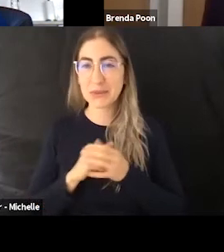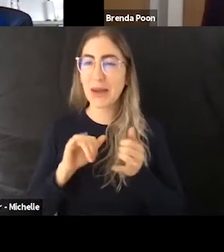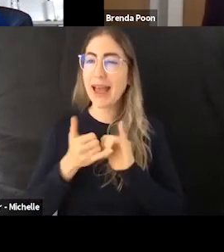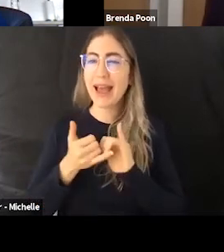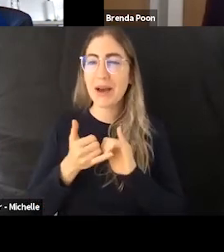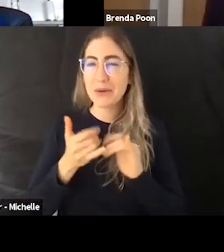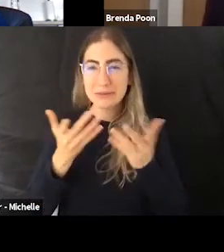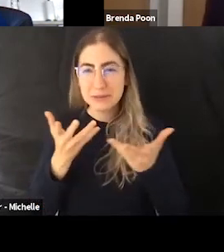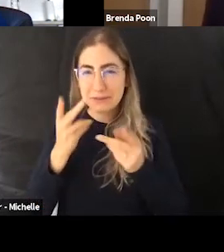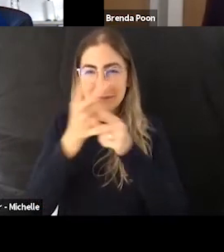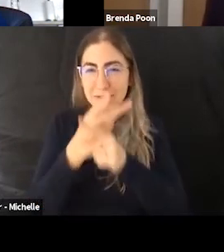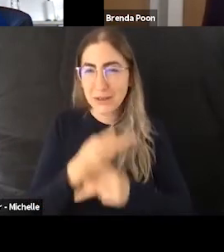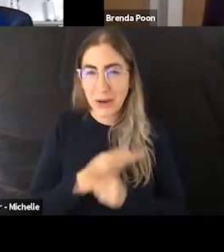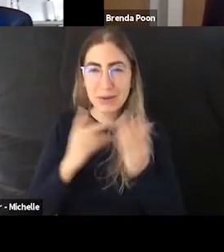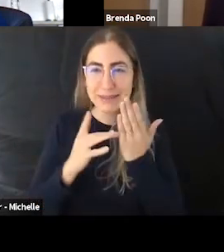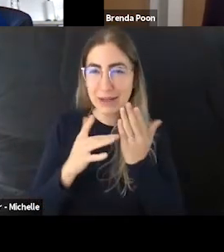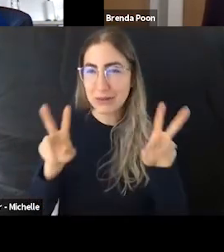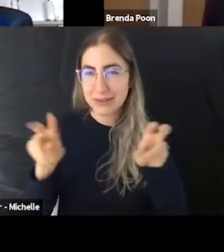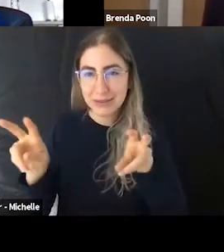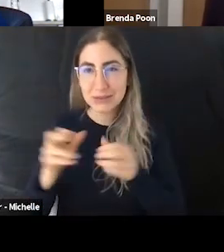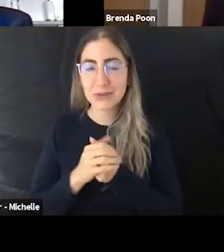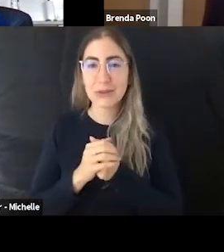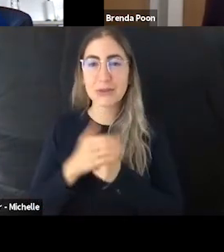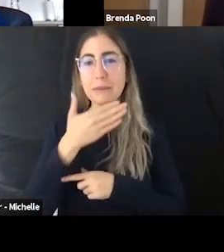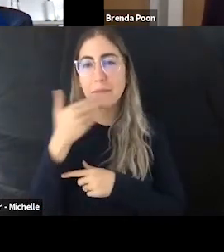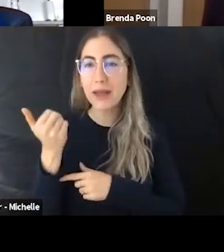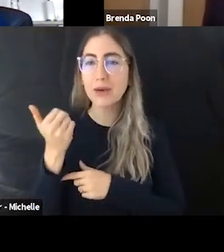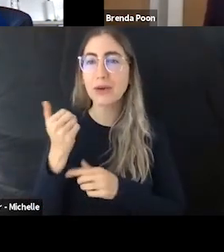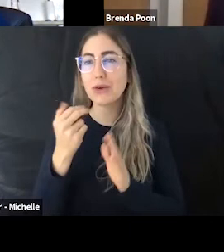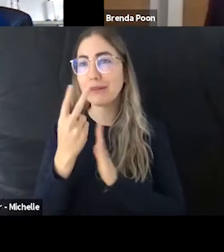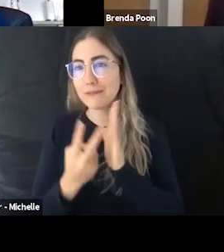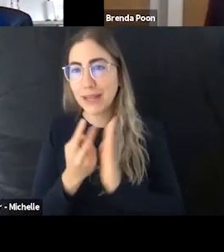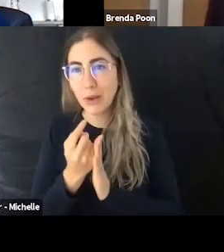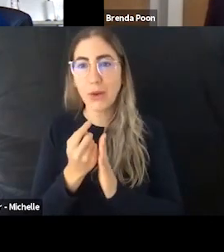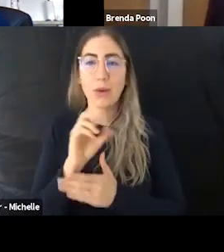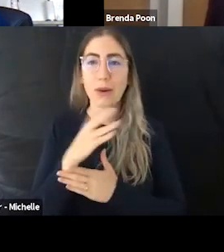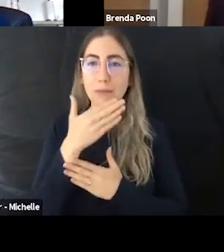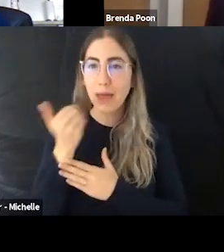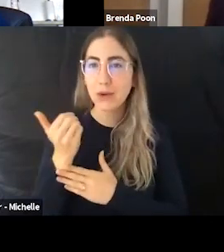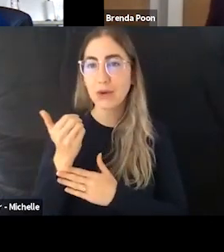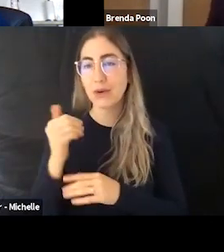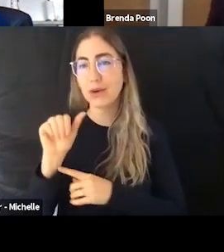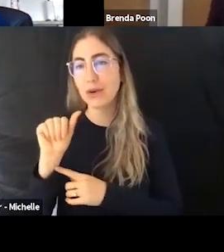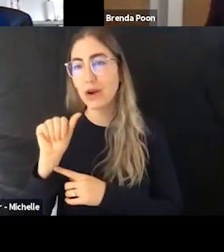ENSURE BETTER QUALITY AUDIO/VIDEO , FOR EXAMPLE?